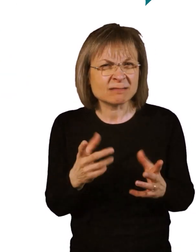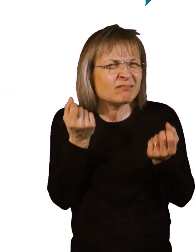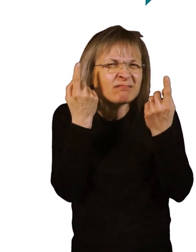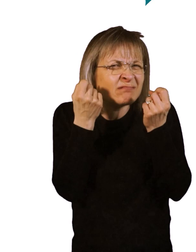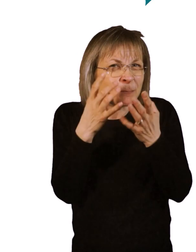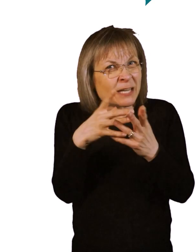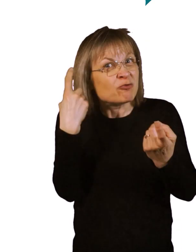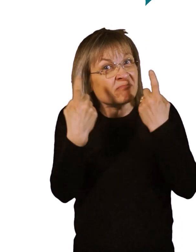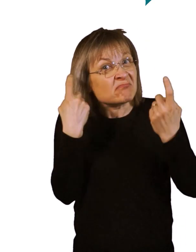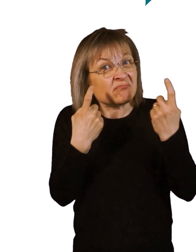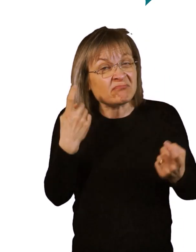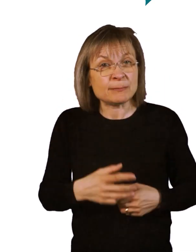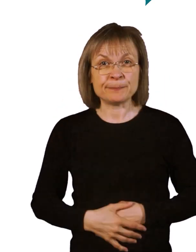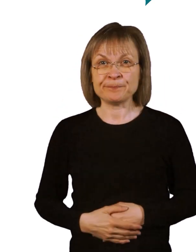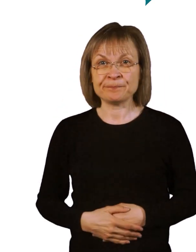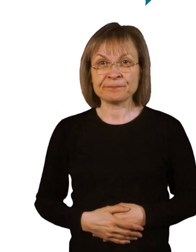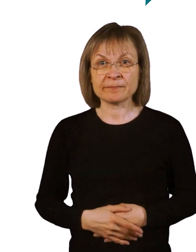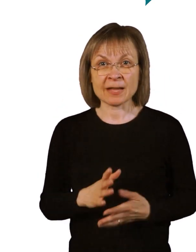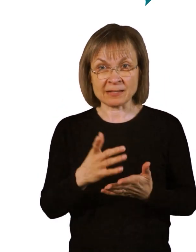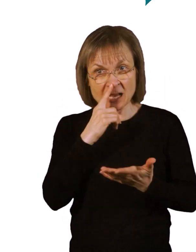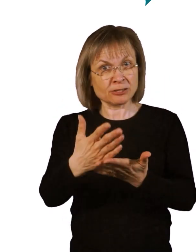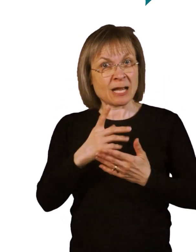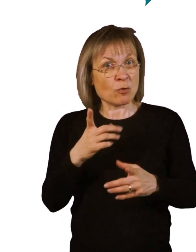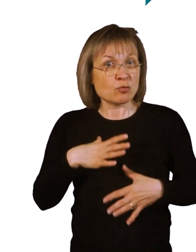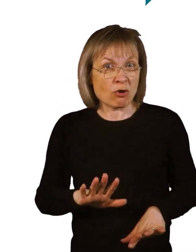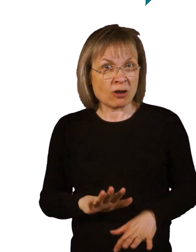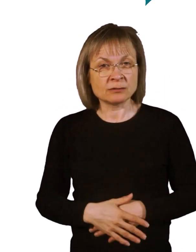These are just suggestions to help get you thinking. It is up to you to share what you want.